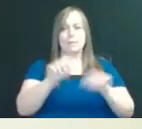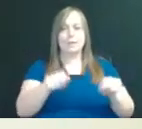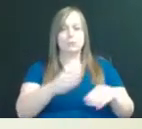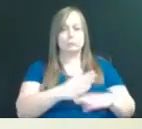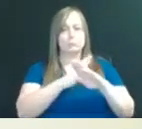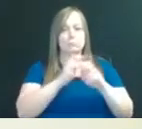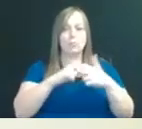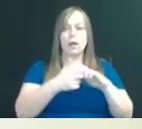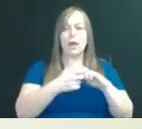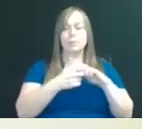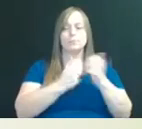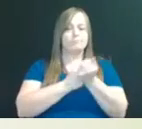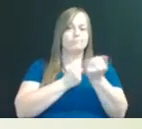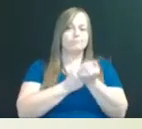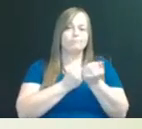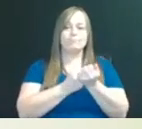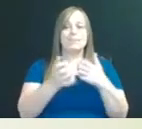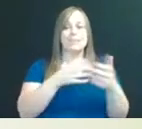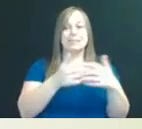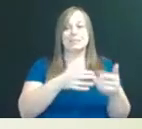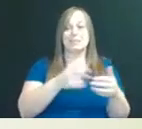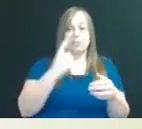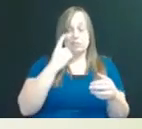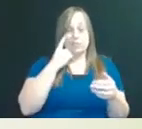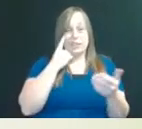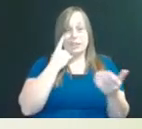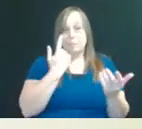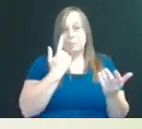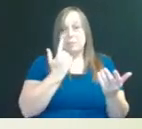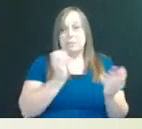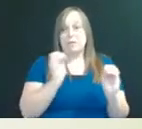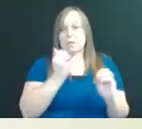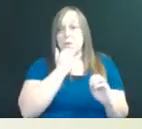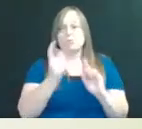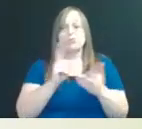And just even if you don't think that there is something going on, you can just check in with us.